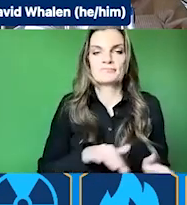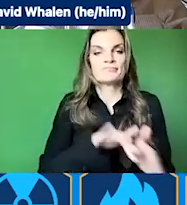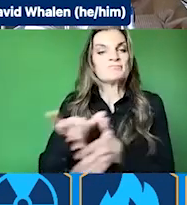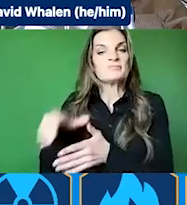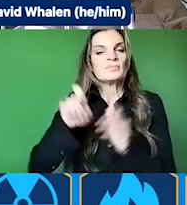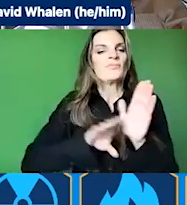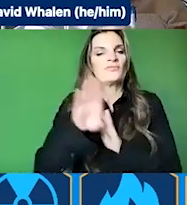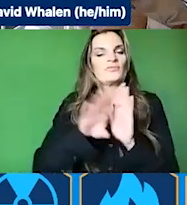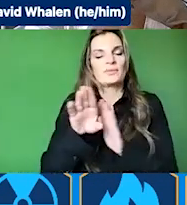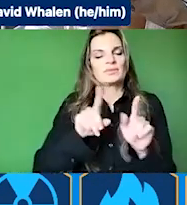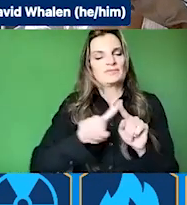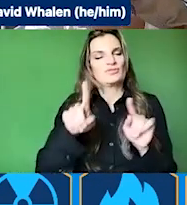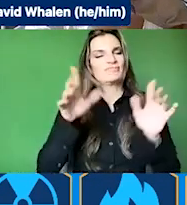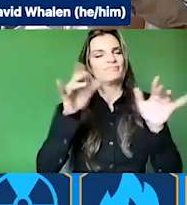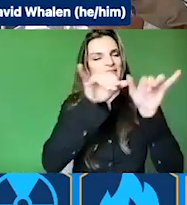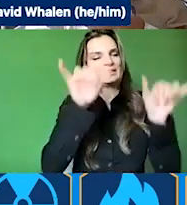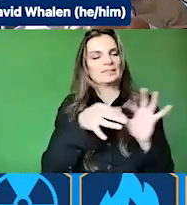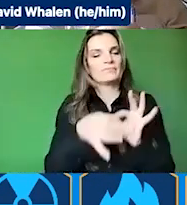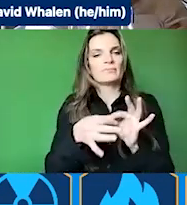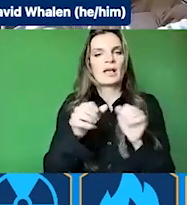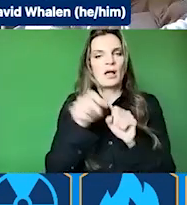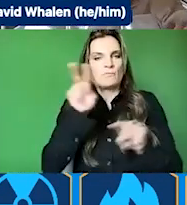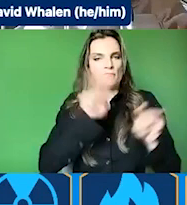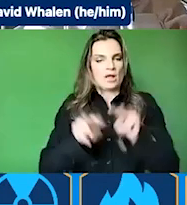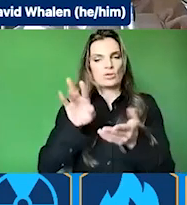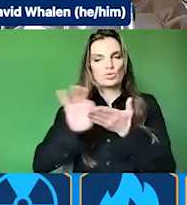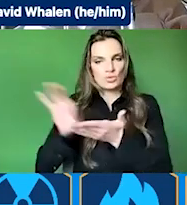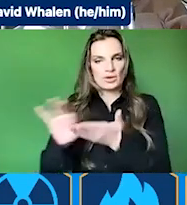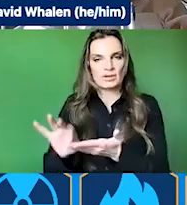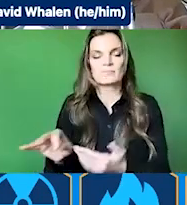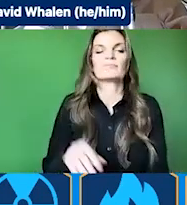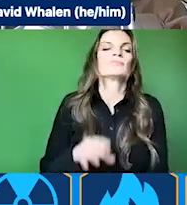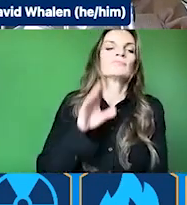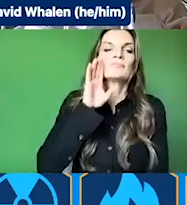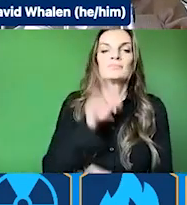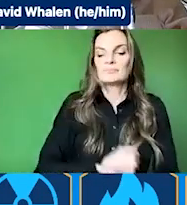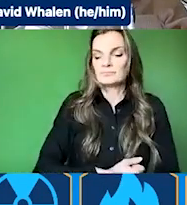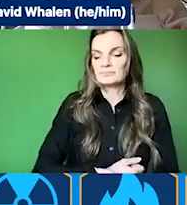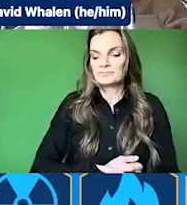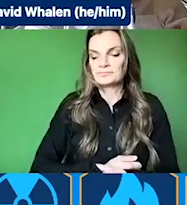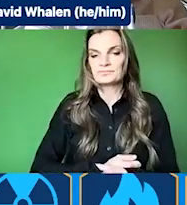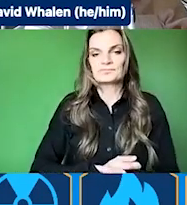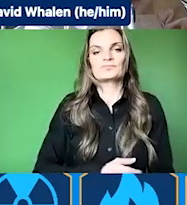mentioned one of the factors about informal triage is there is a lack of accountability.